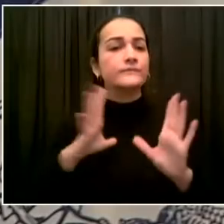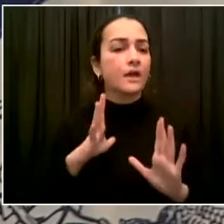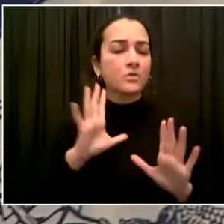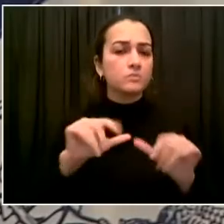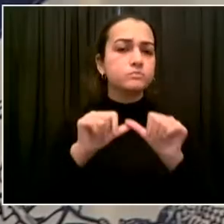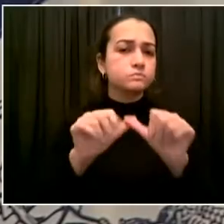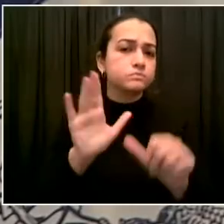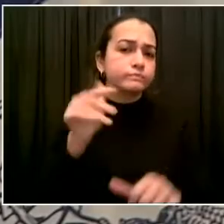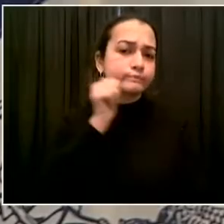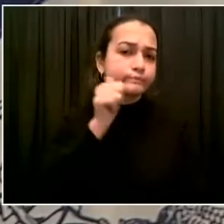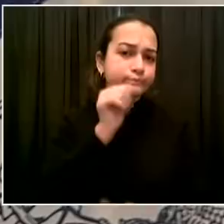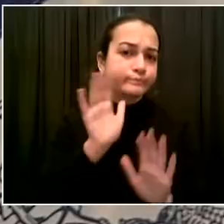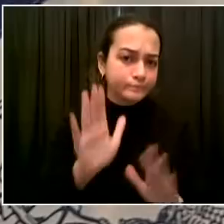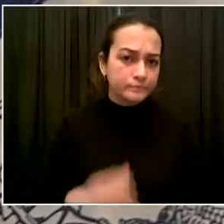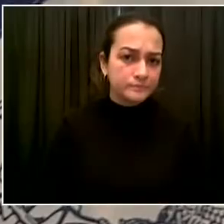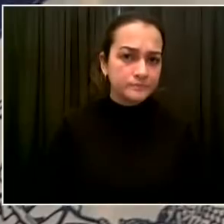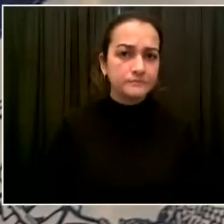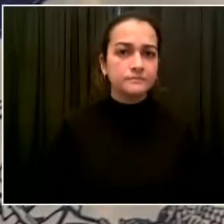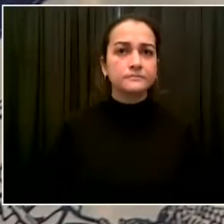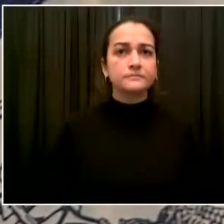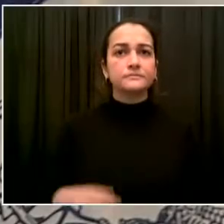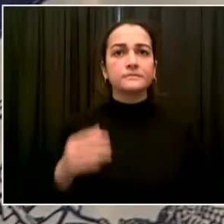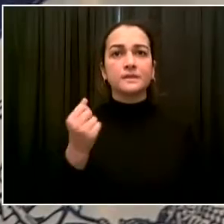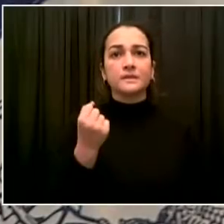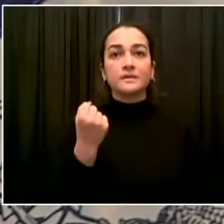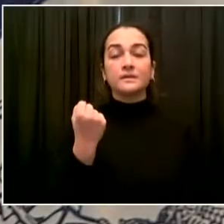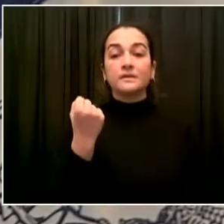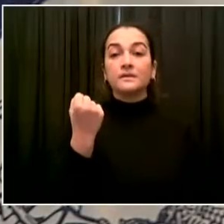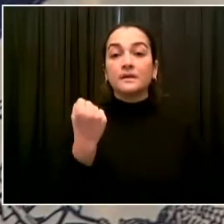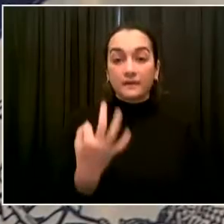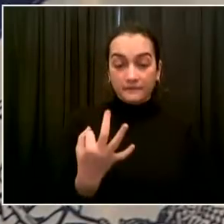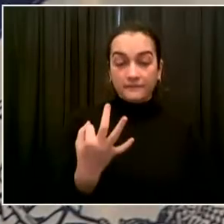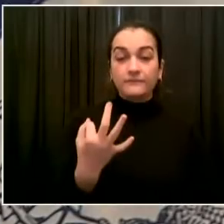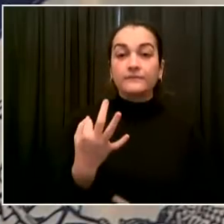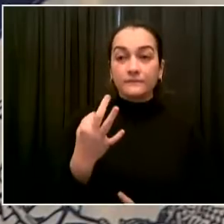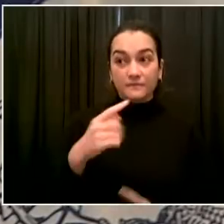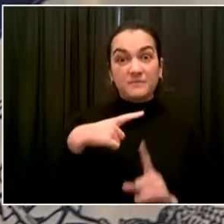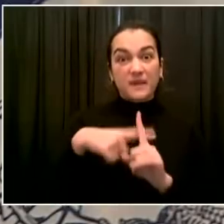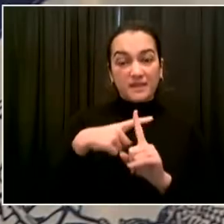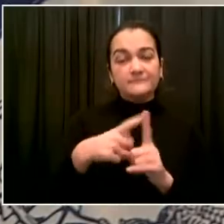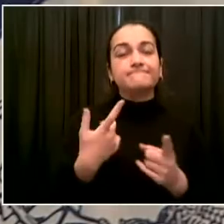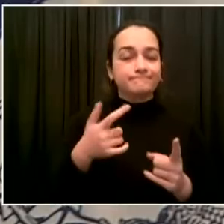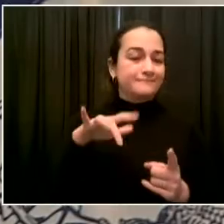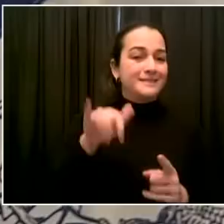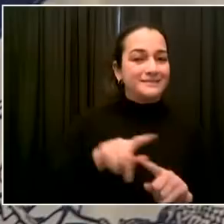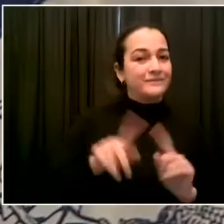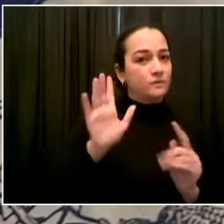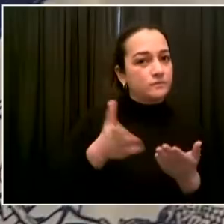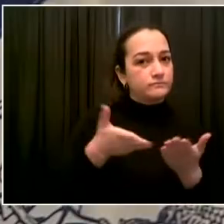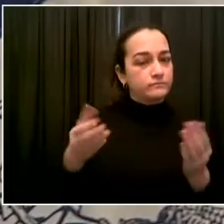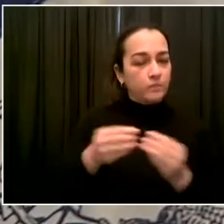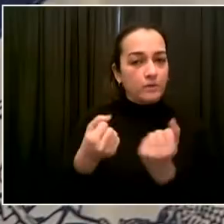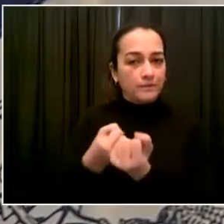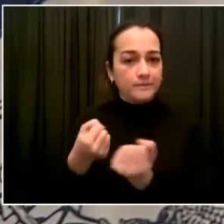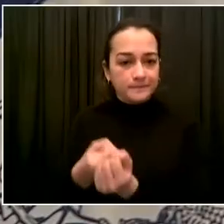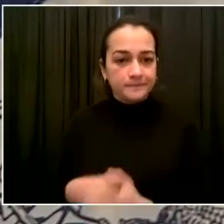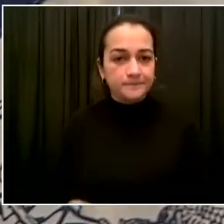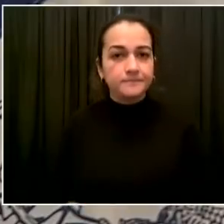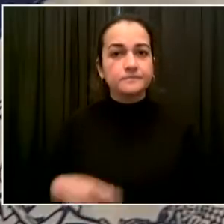IS CRUCIAL AND MAKING SURE WE HAVE ENOUGH SITE RS,ESUROCES , AND F TEST KITS AND WE ARE WORKING ON ALL